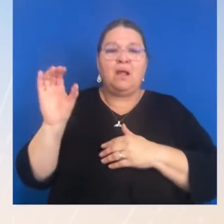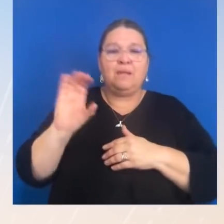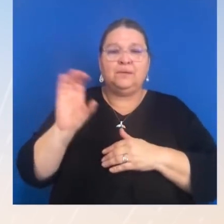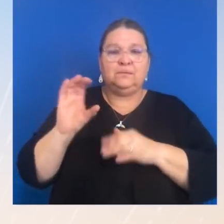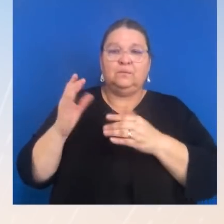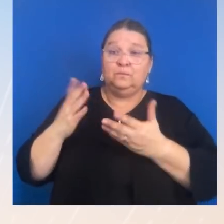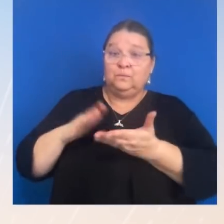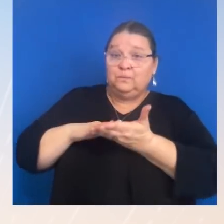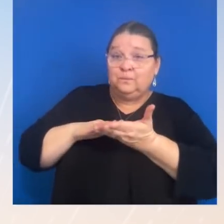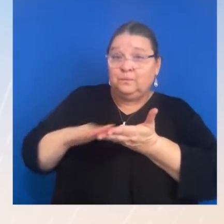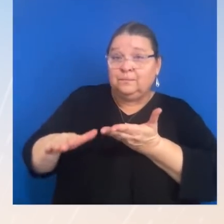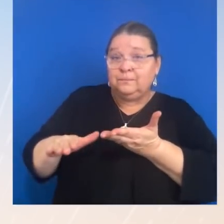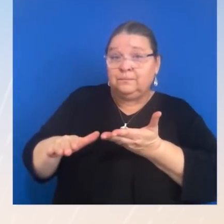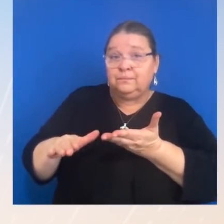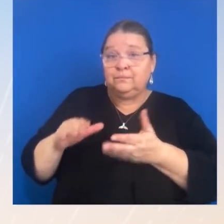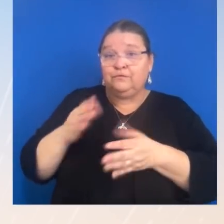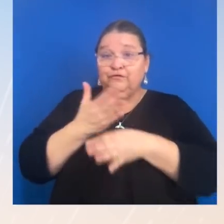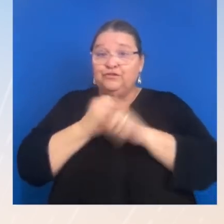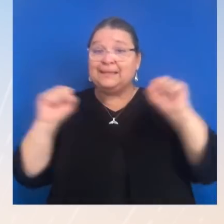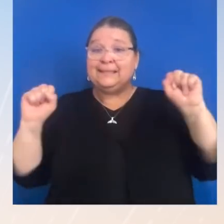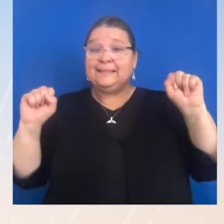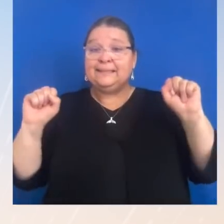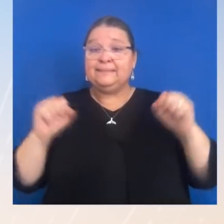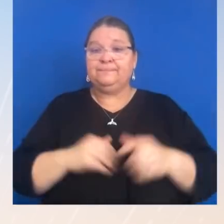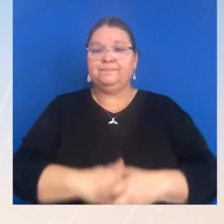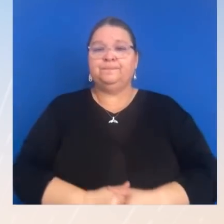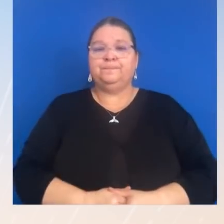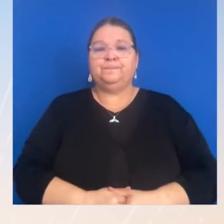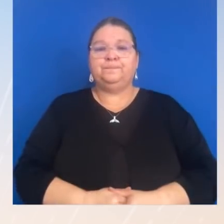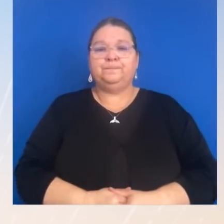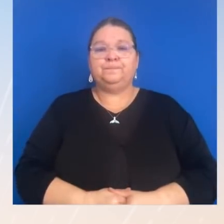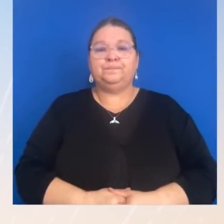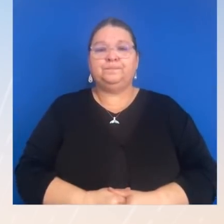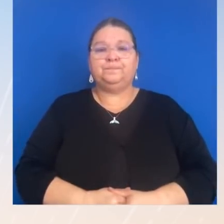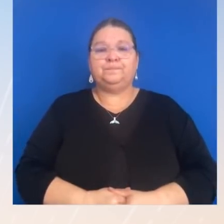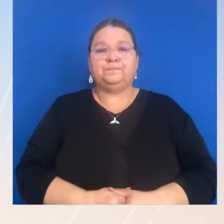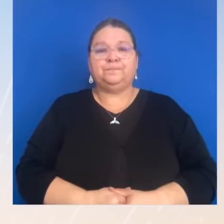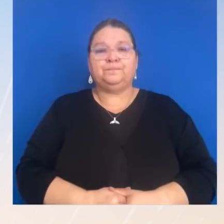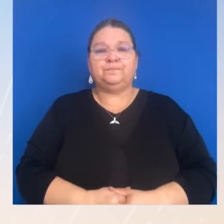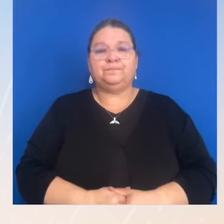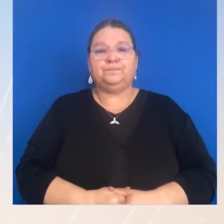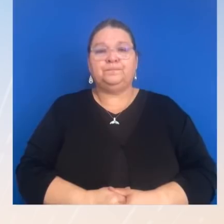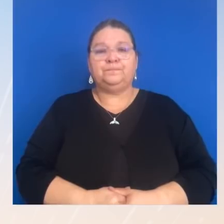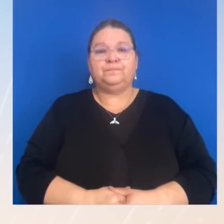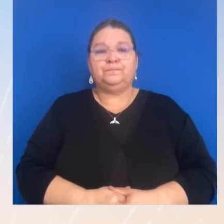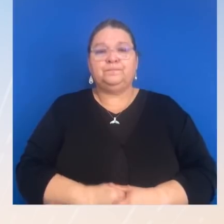of the conversation with Venezuelans -- with Maduro about releasing Americans. I can certainly check on that front.